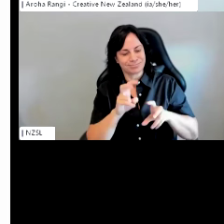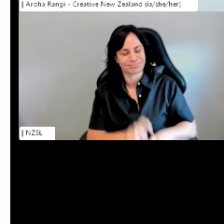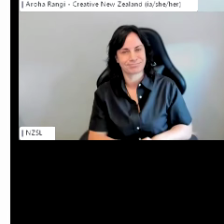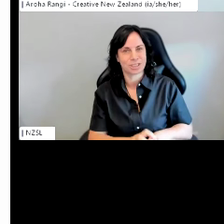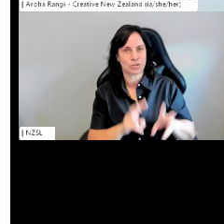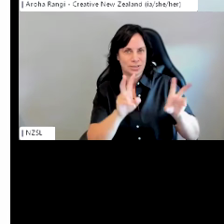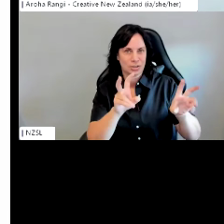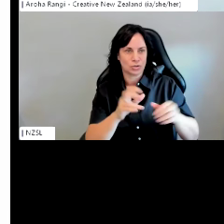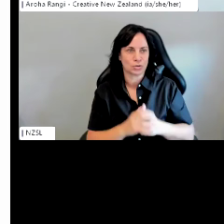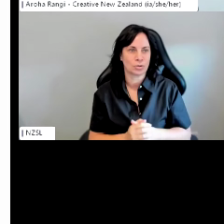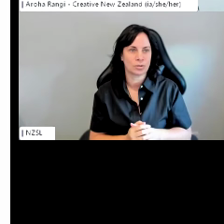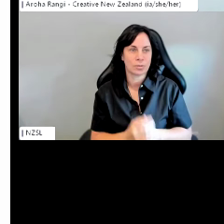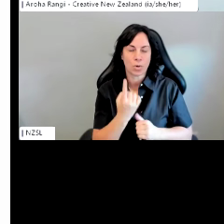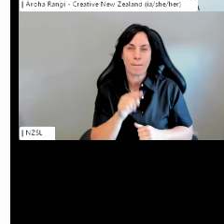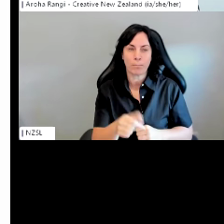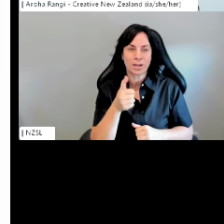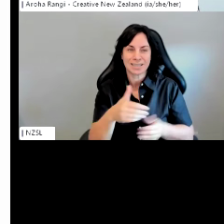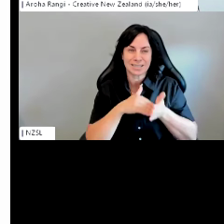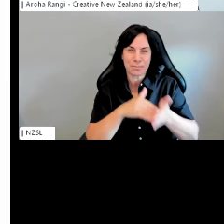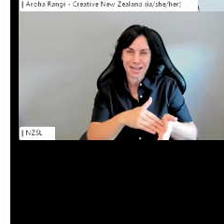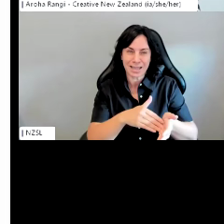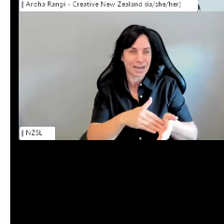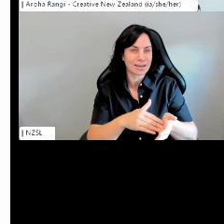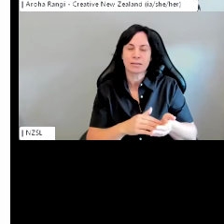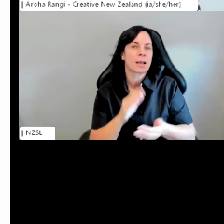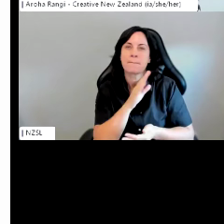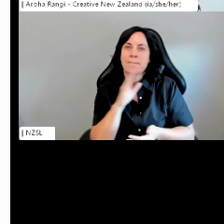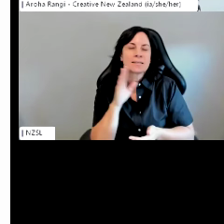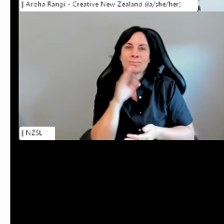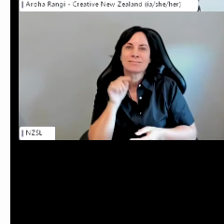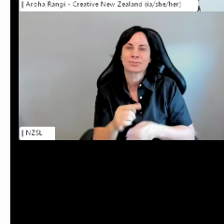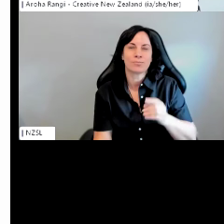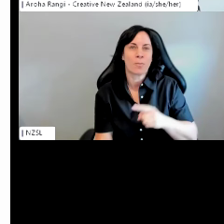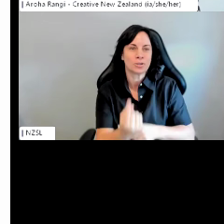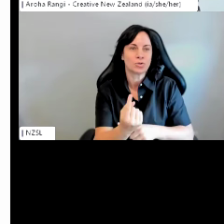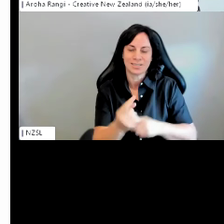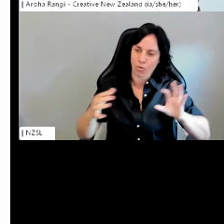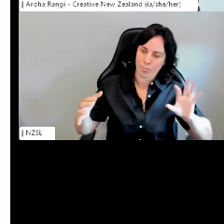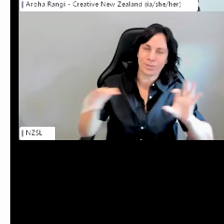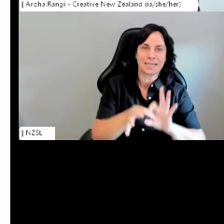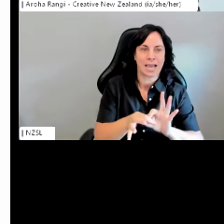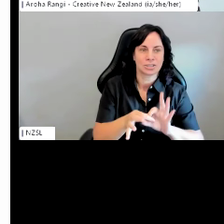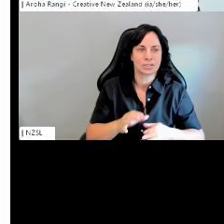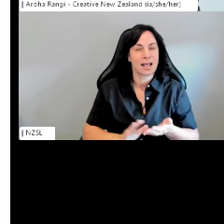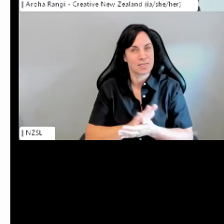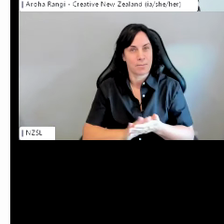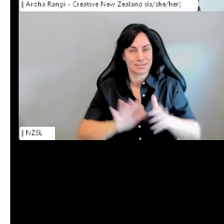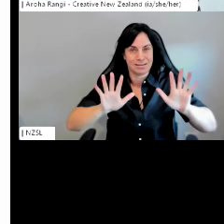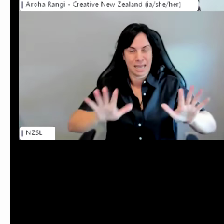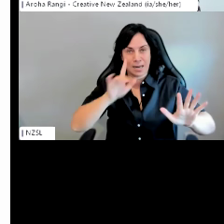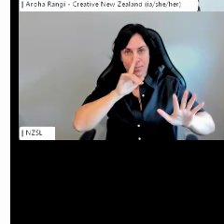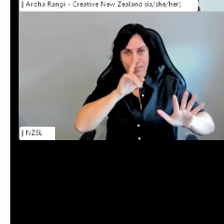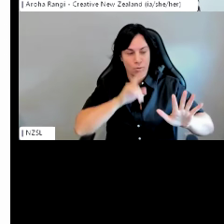opportunities. a four in 10 um uh four in 10 uh uh people in in the market, which is nearly everyone